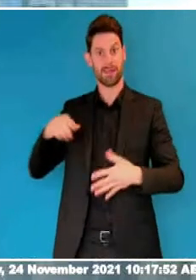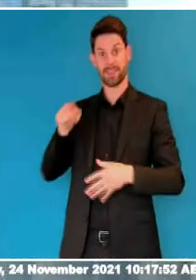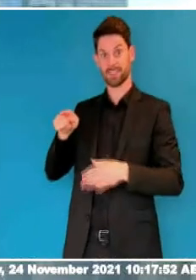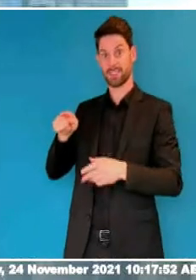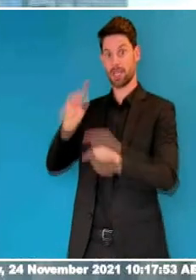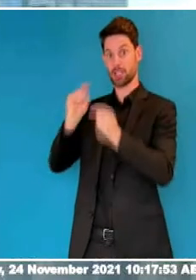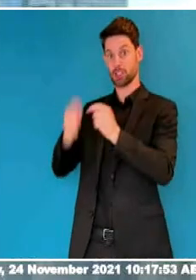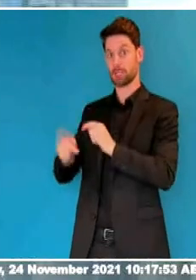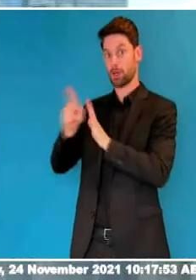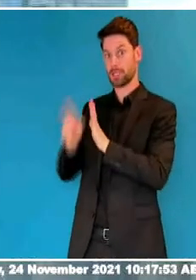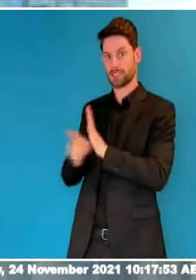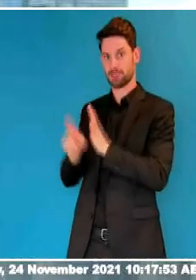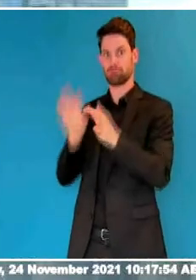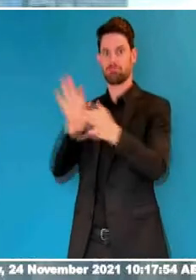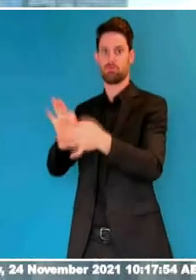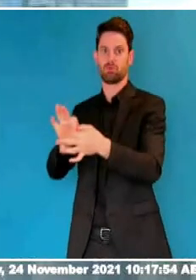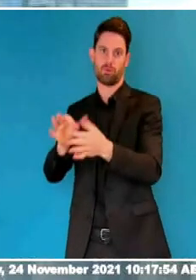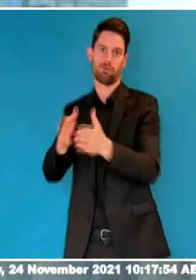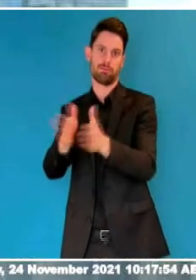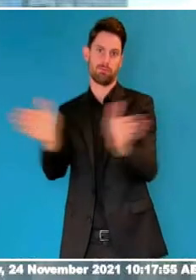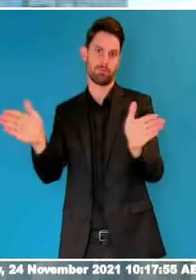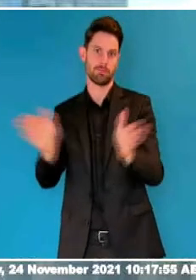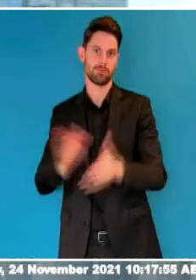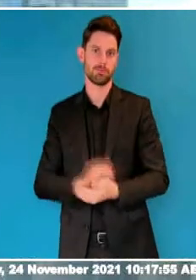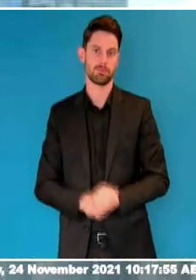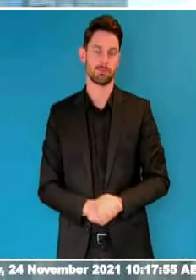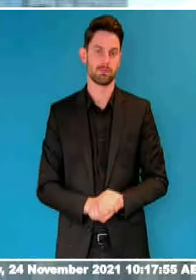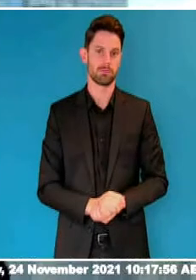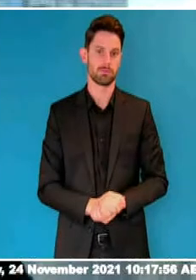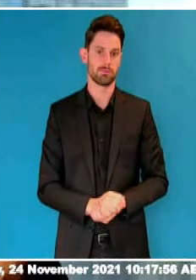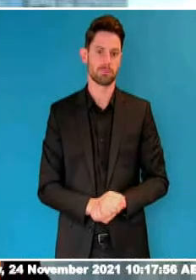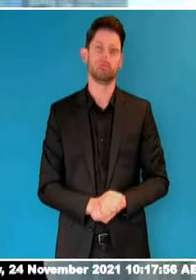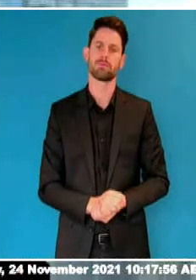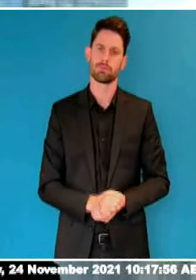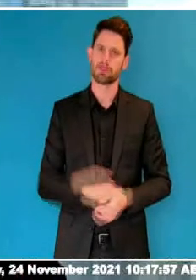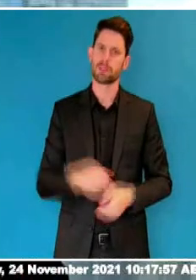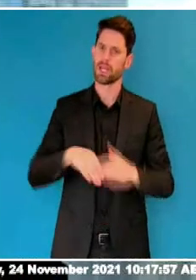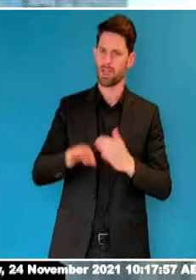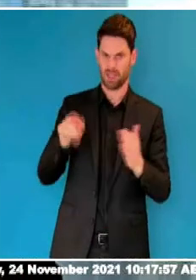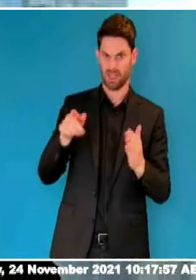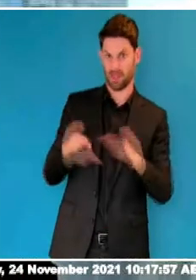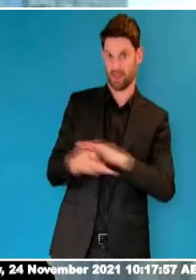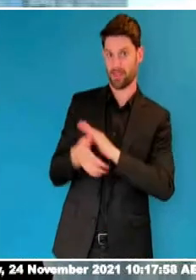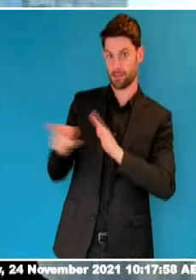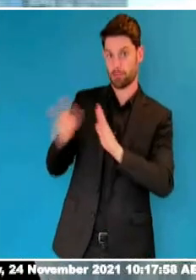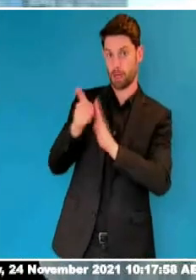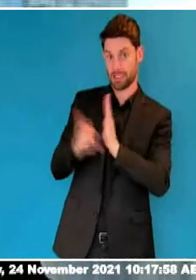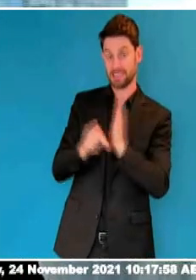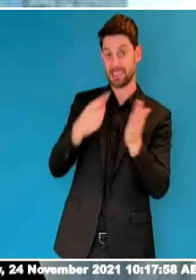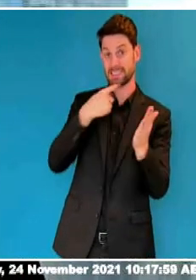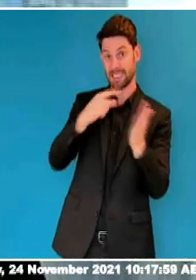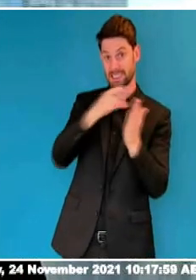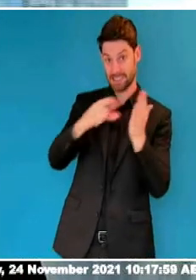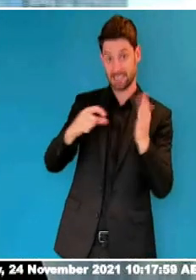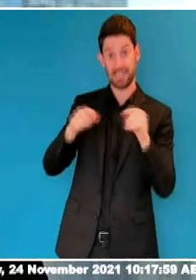It's also, it says in Section 1 context, that it is for people who seek to